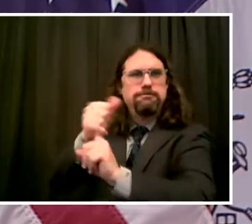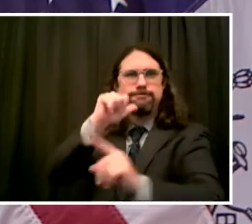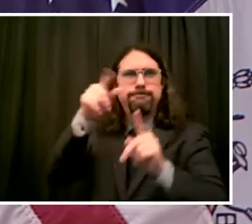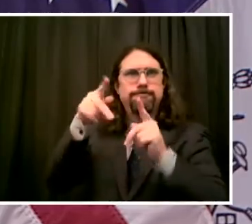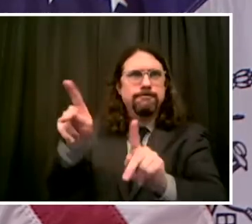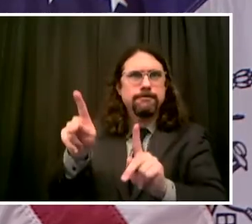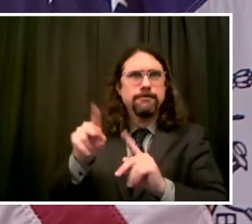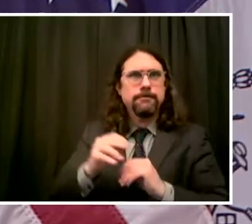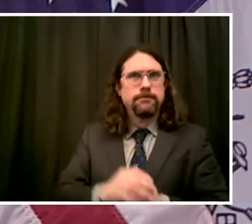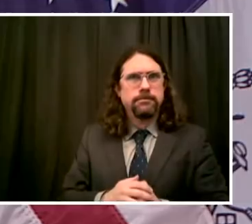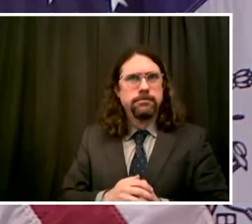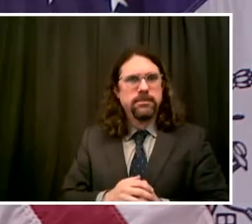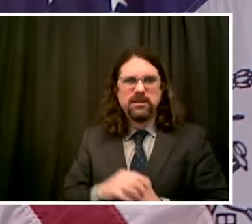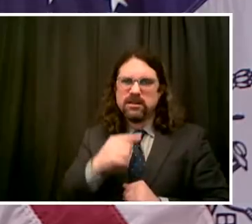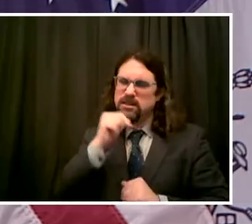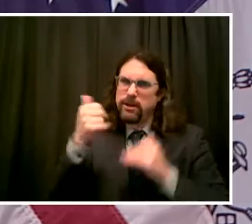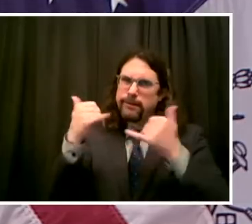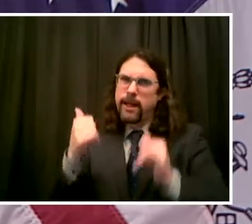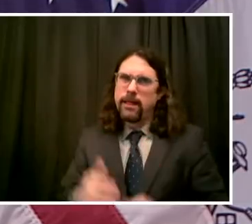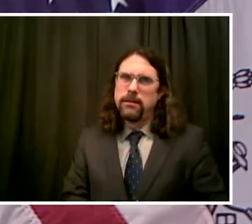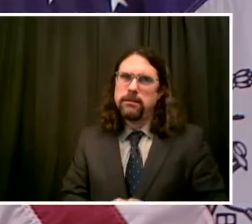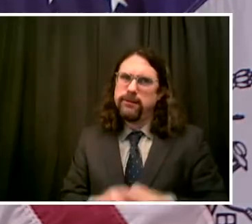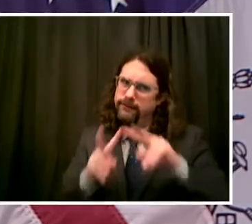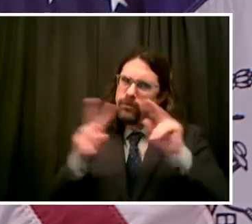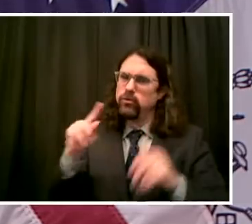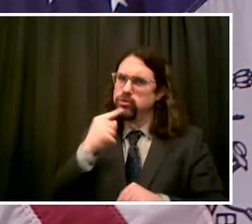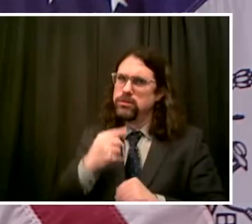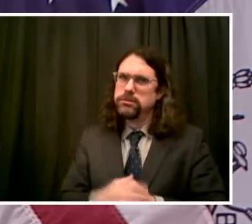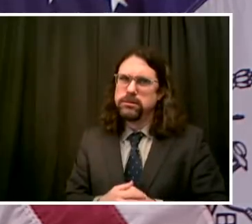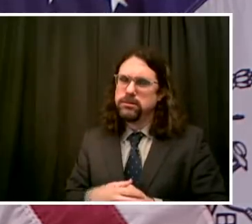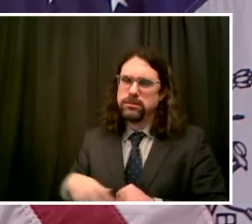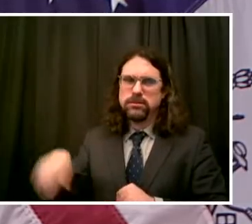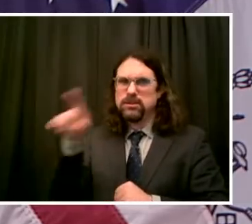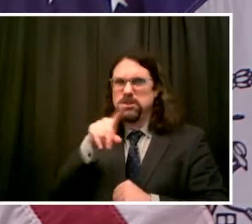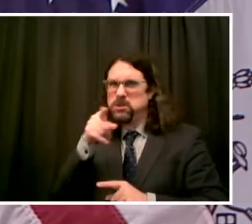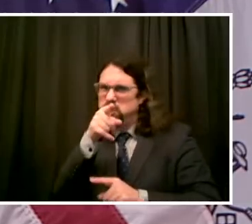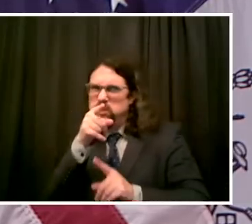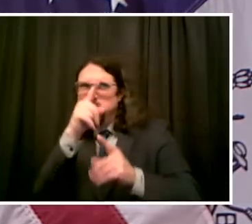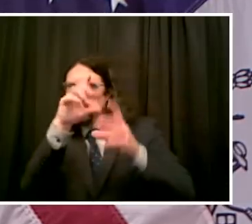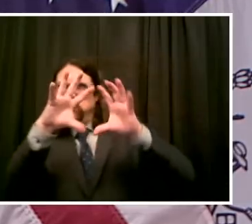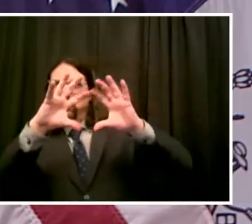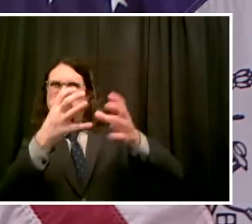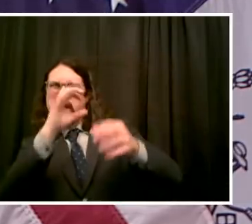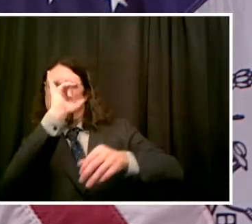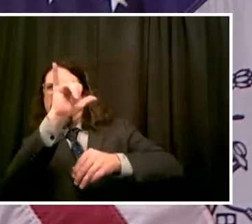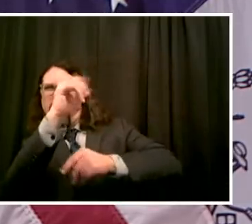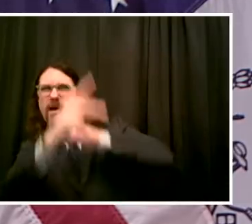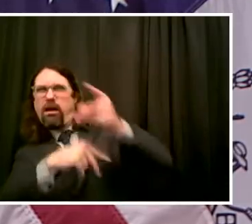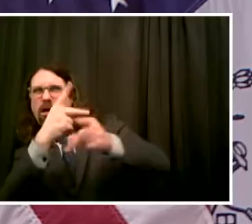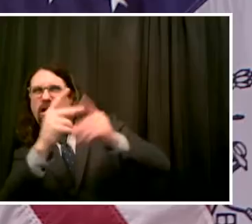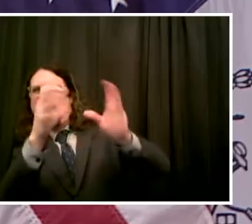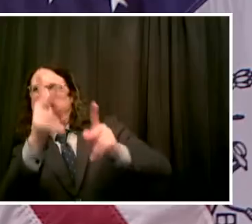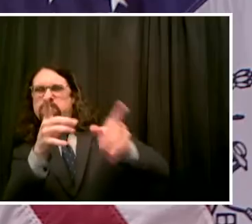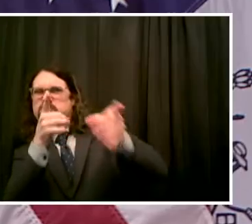T WE TAKE IT SERL WE TAKET I SERIOUSLY HERE IN THE CITY GOVERNMENT AND